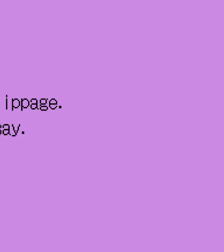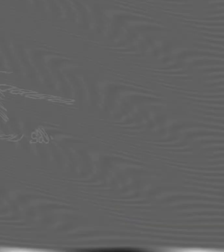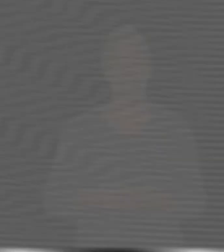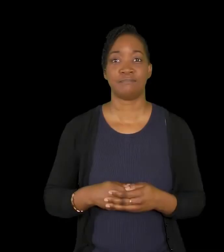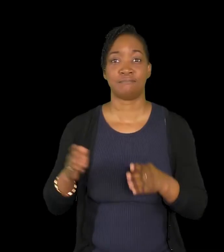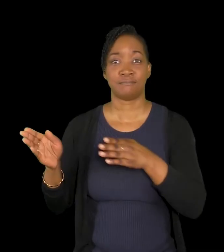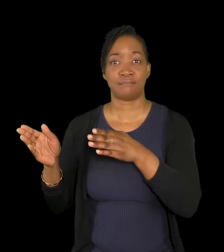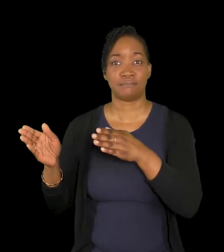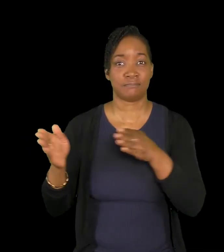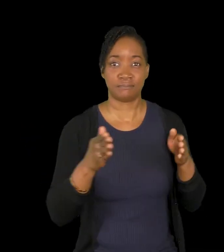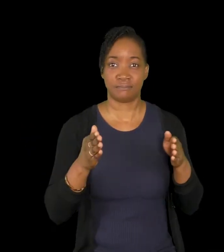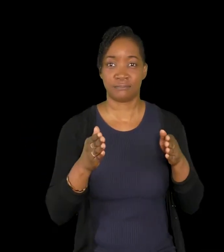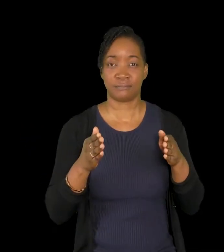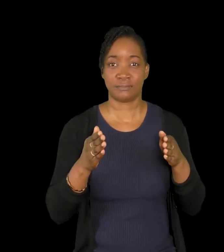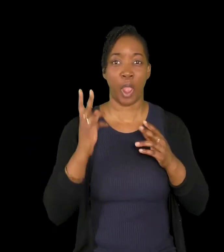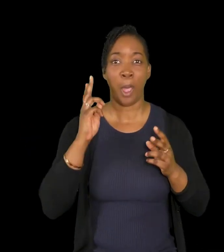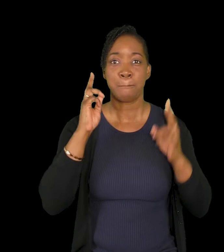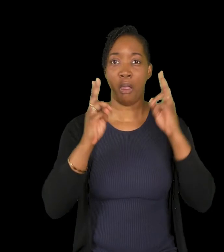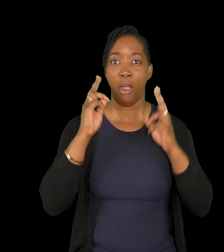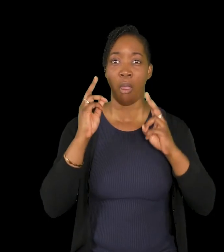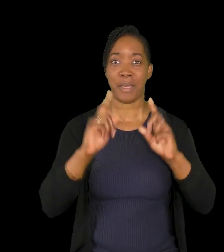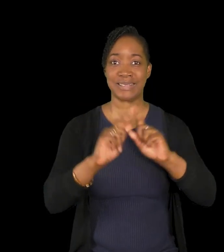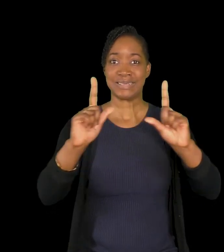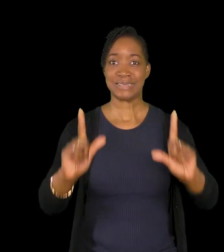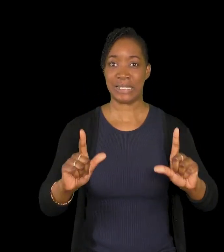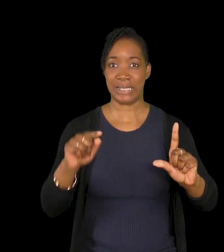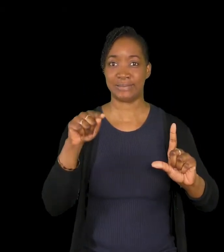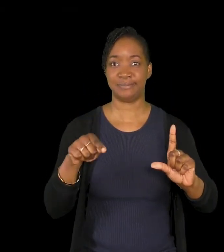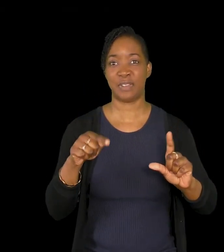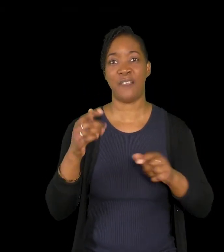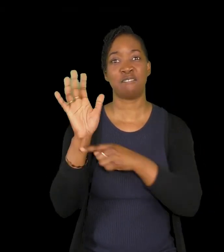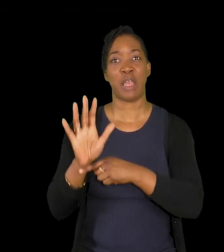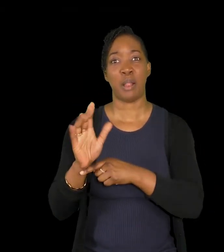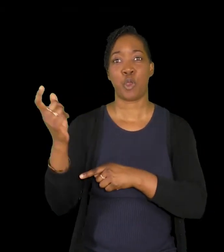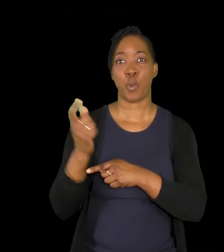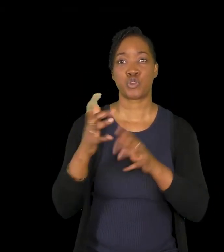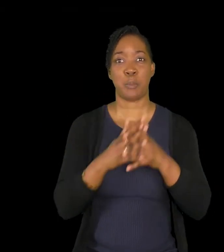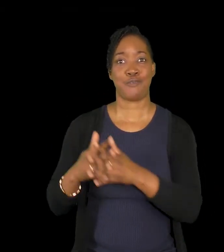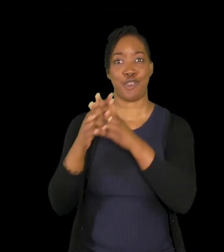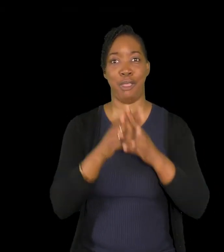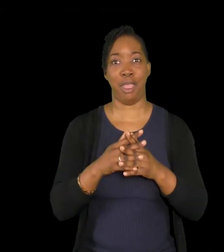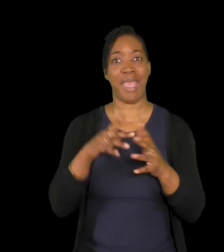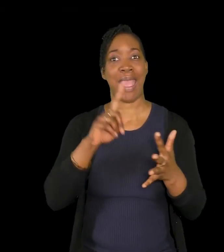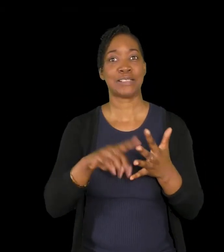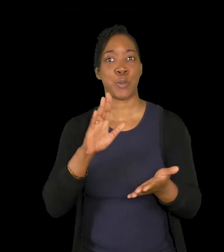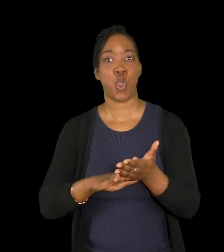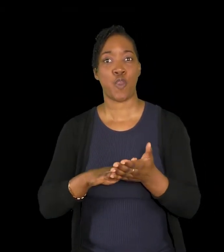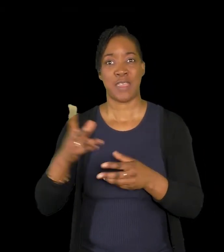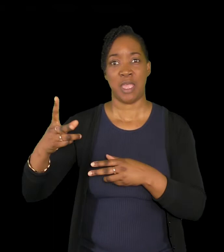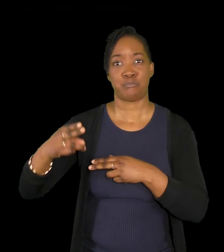Cut to the Barber scene in the film “Coming to America”, where Eddie Murphy plays a barber using big scissors to snip frantically at a man’s afro